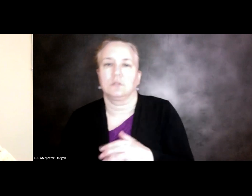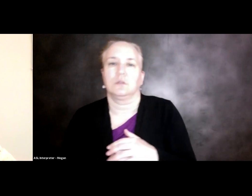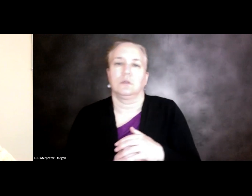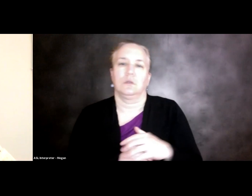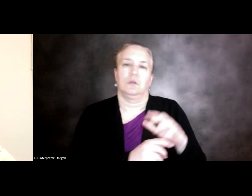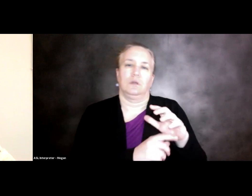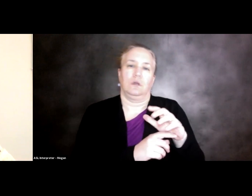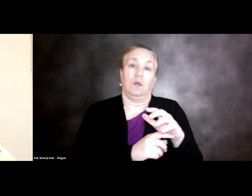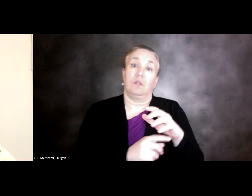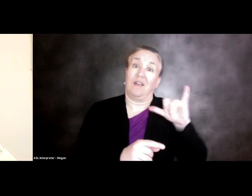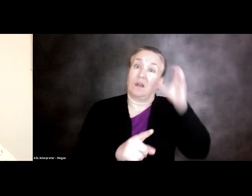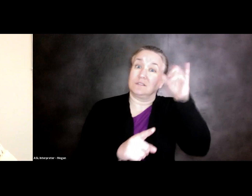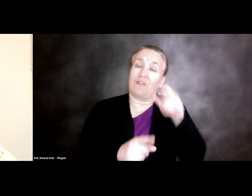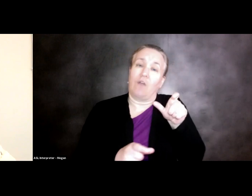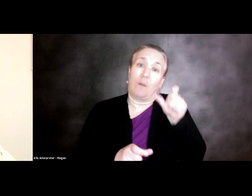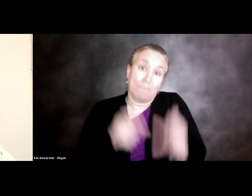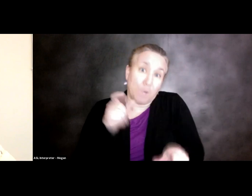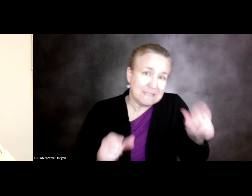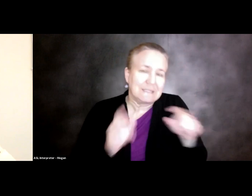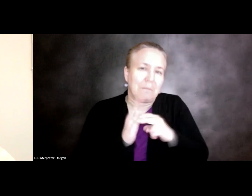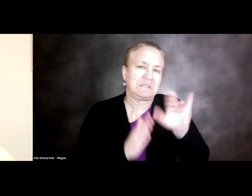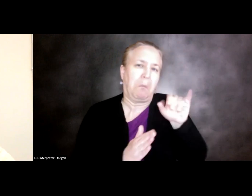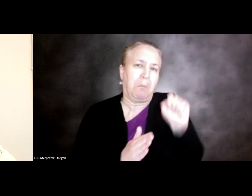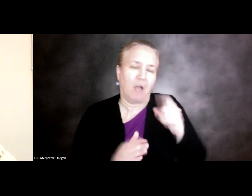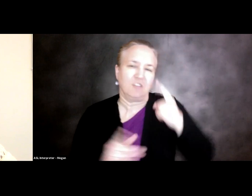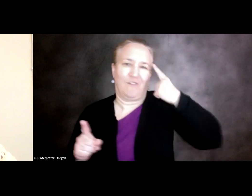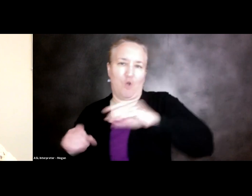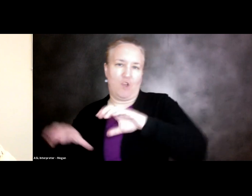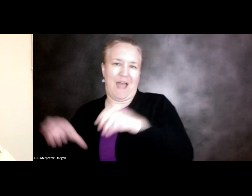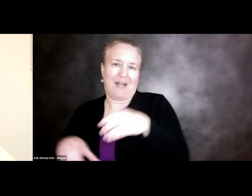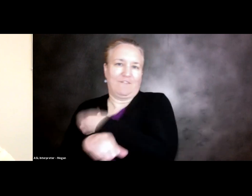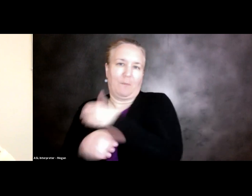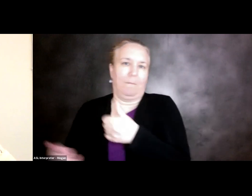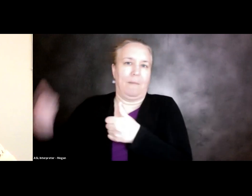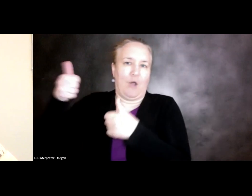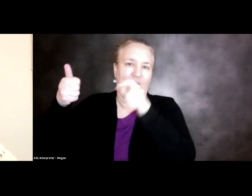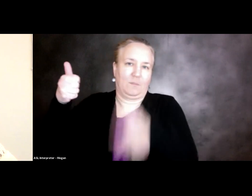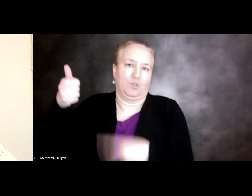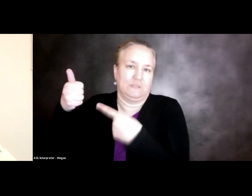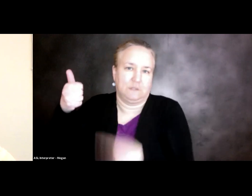arises from the bias towards the active and powerful individual.